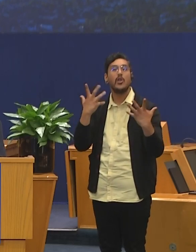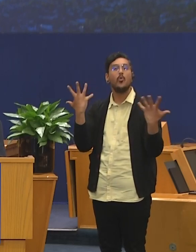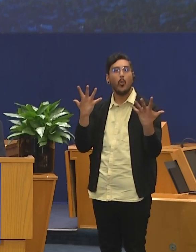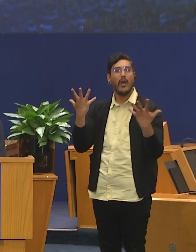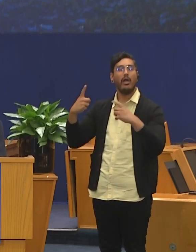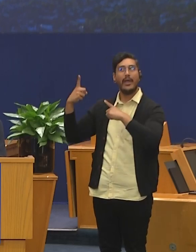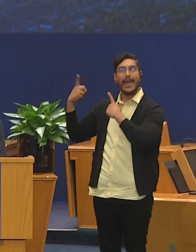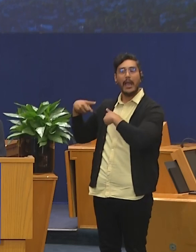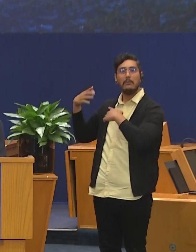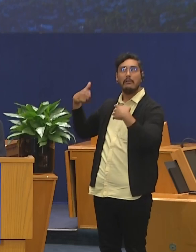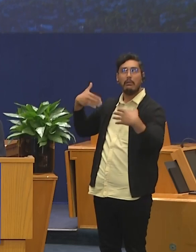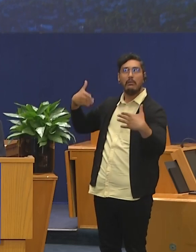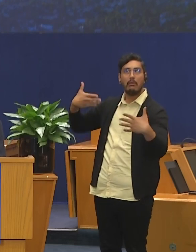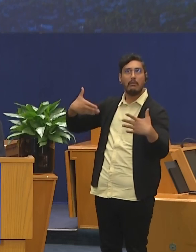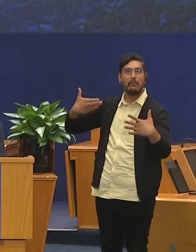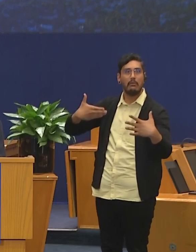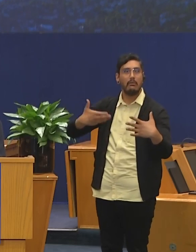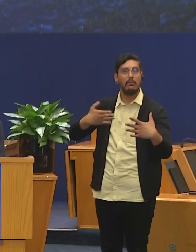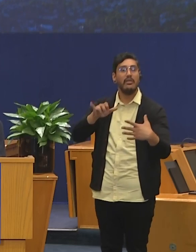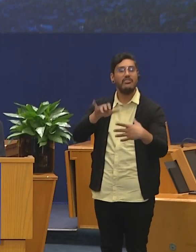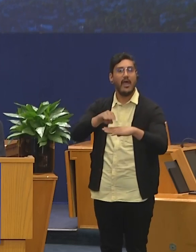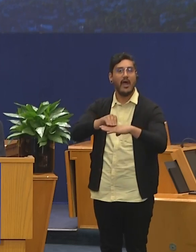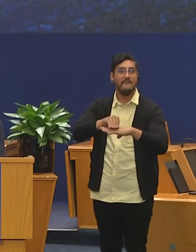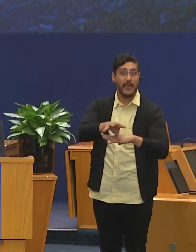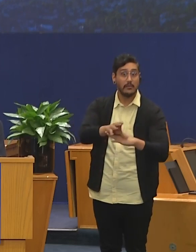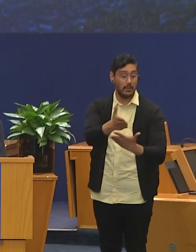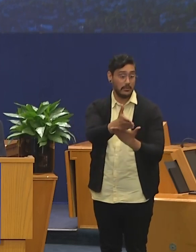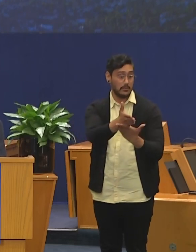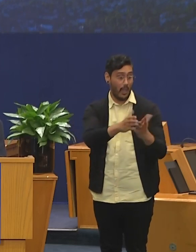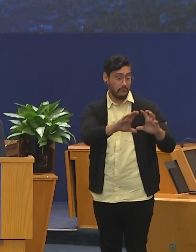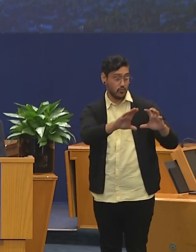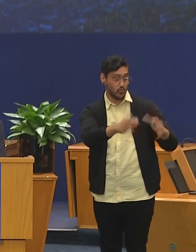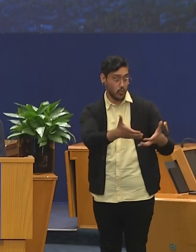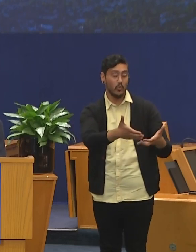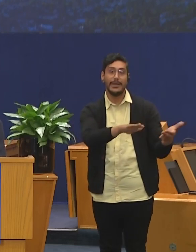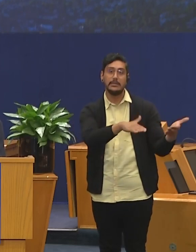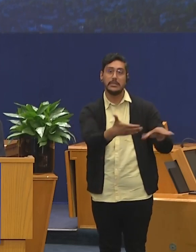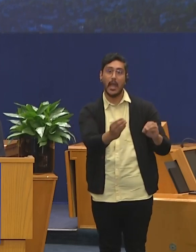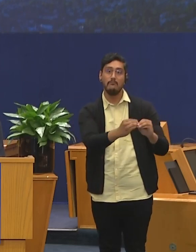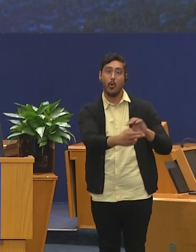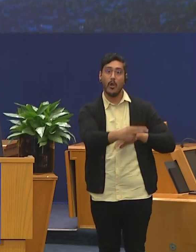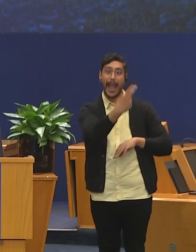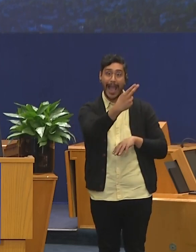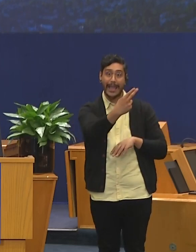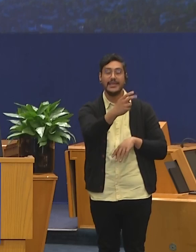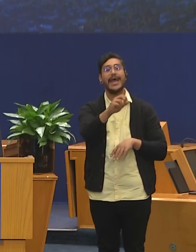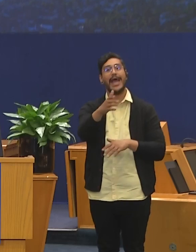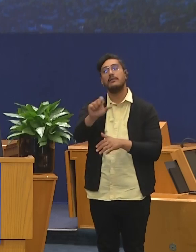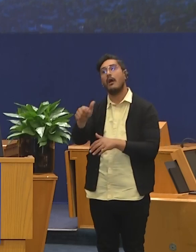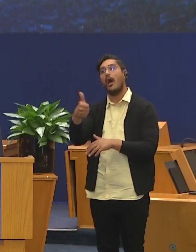THE DIFFERENT FACTORS THAT CONTRIBUTE TO HIGHER MORTALITY